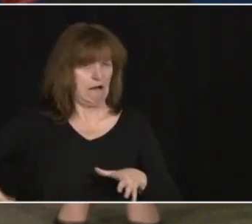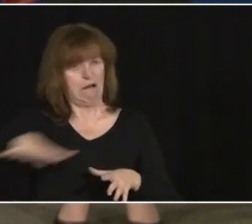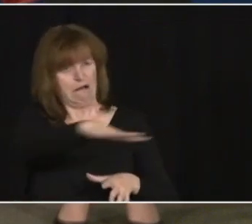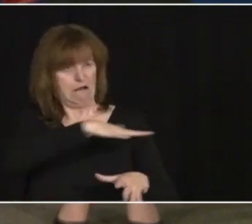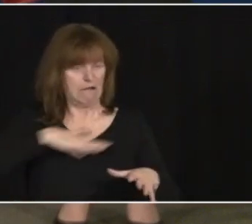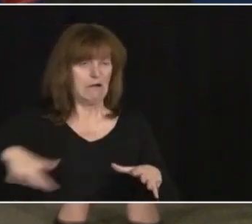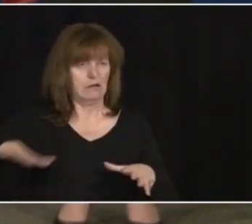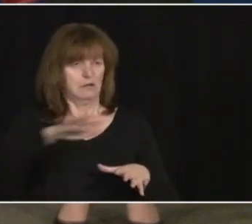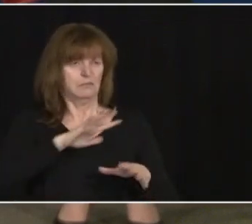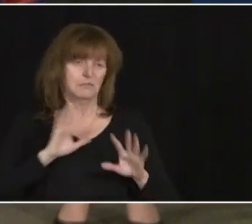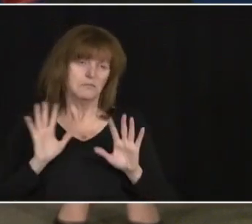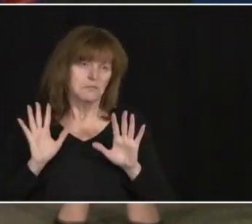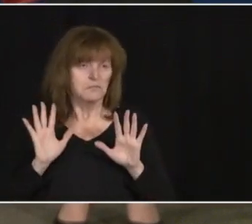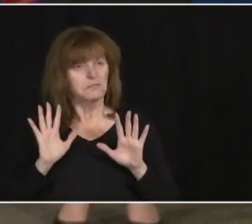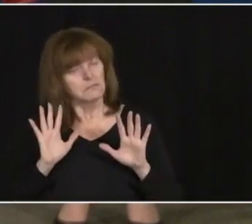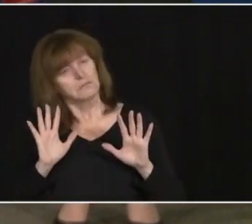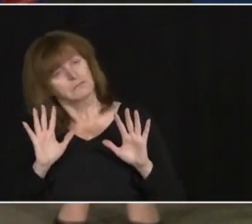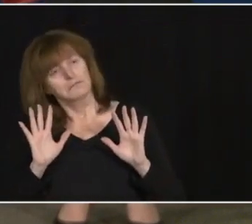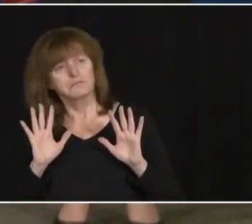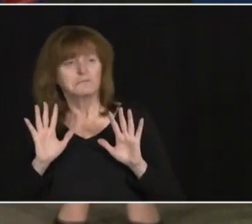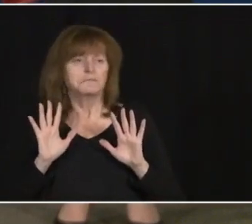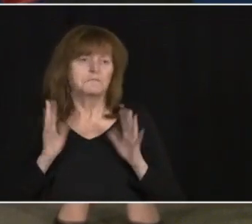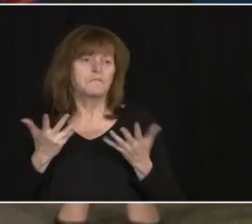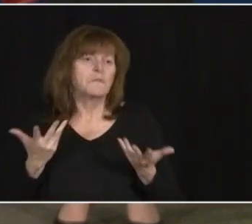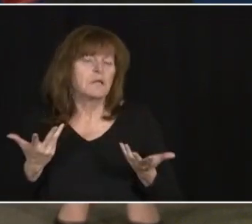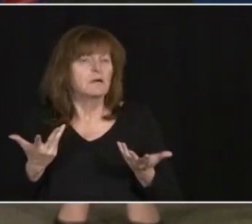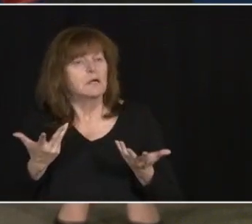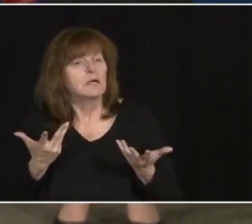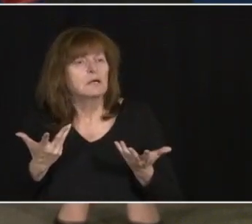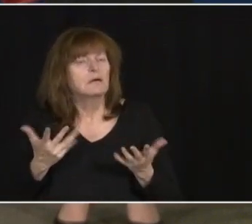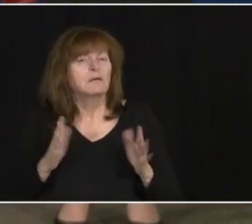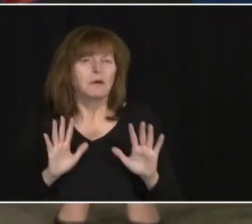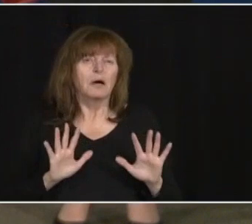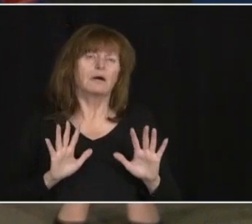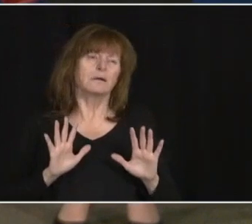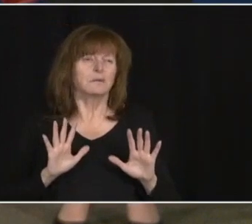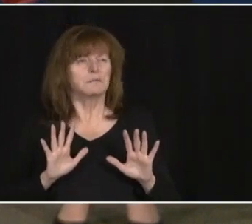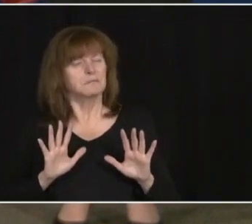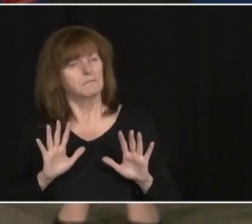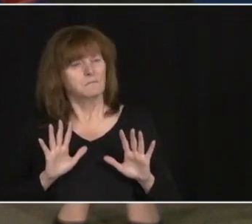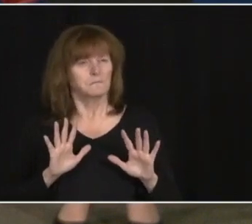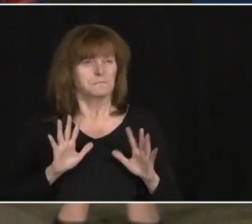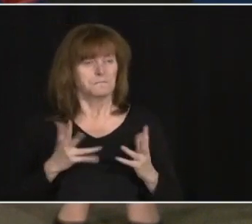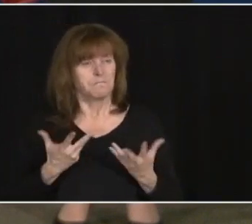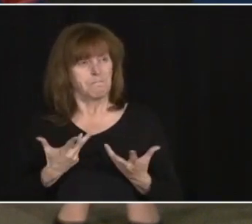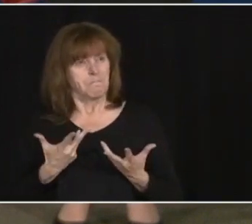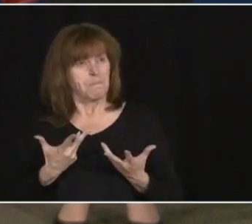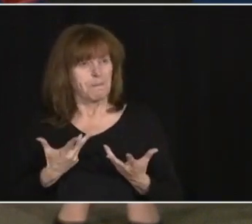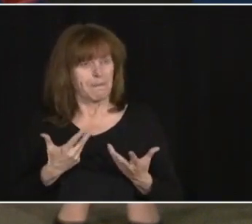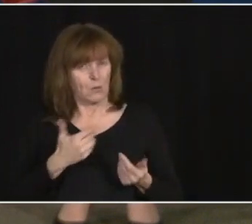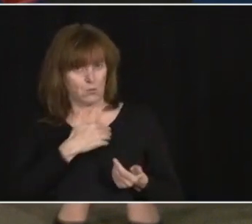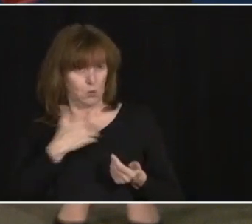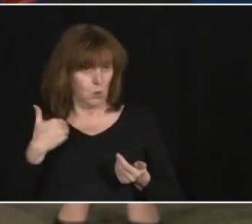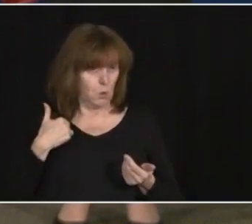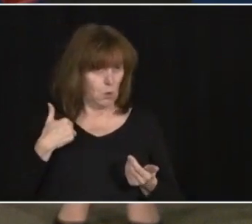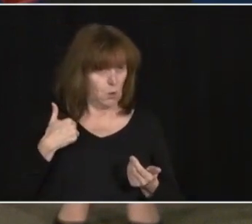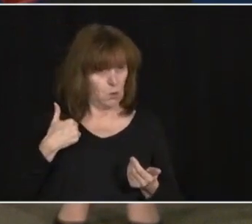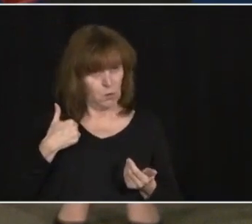the numbers, again we are probably less than 40%ish -- roughly, of the overall population.